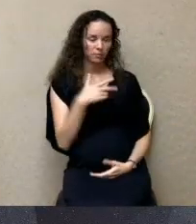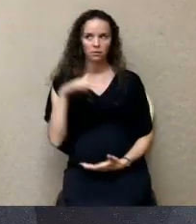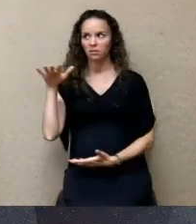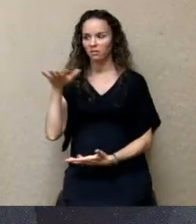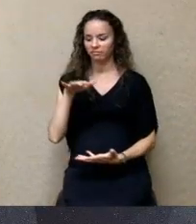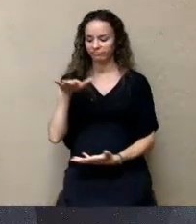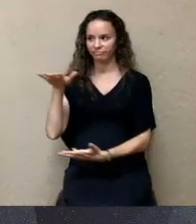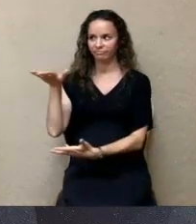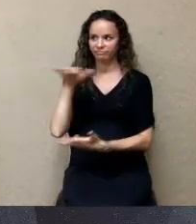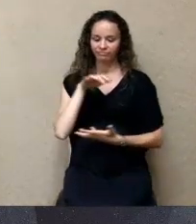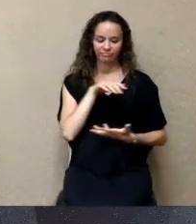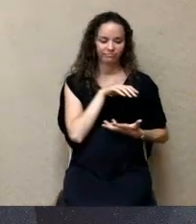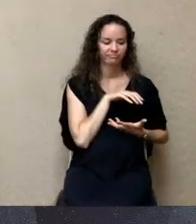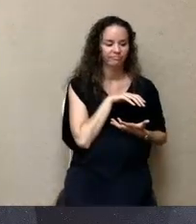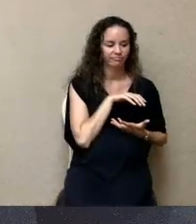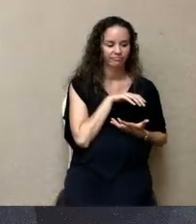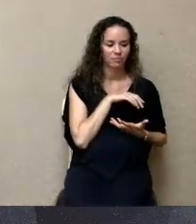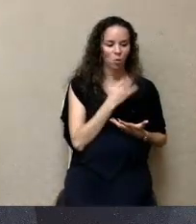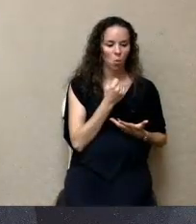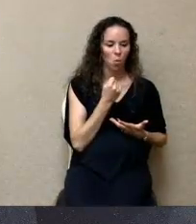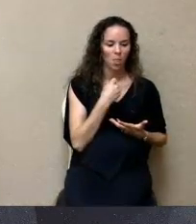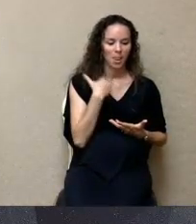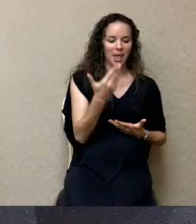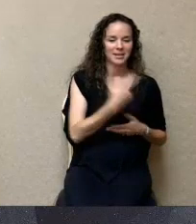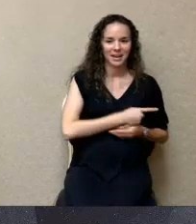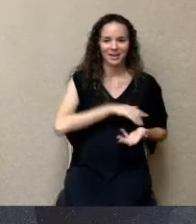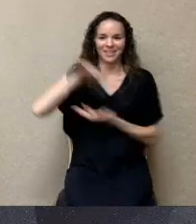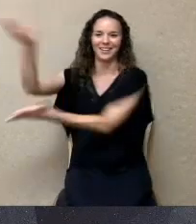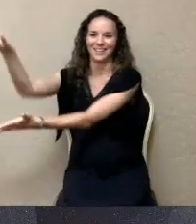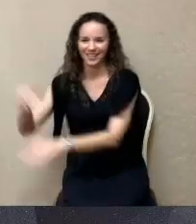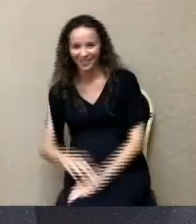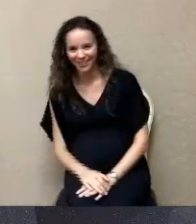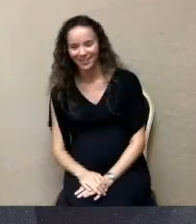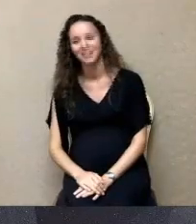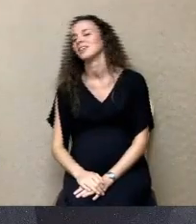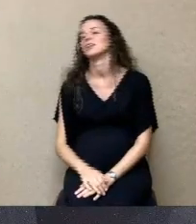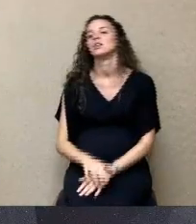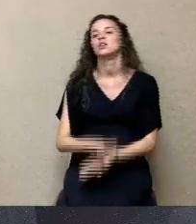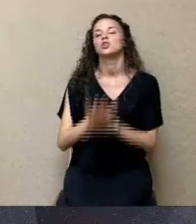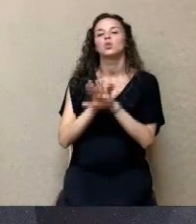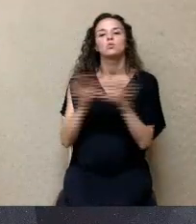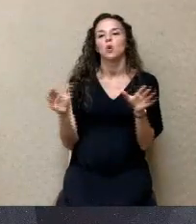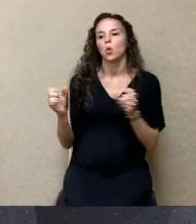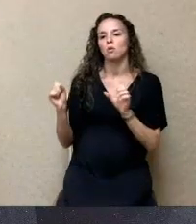a monitor and a laptop or something else. So, just so you know, don't drive there with ten devices